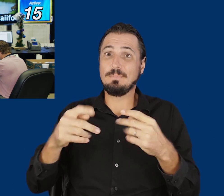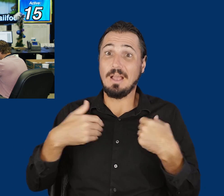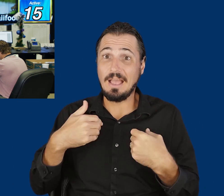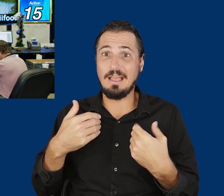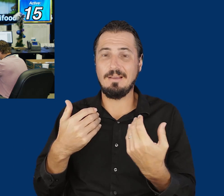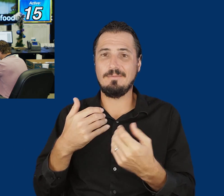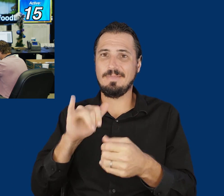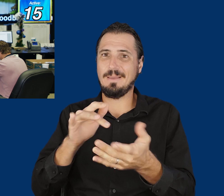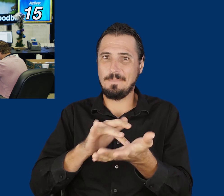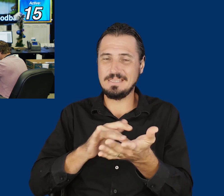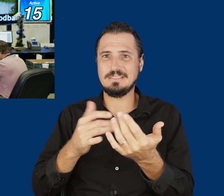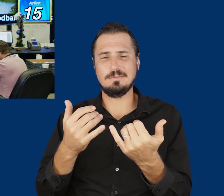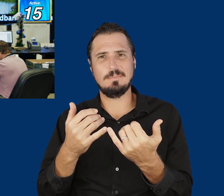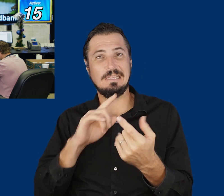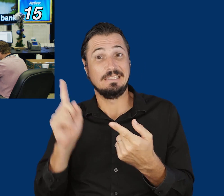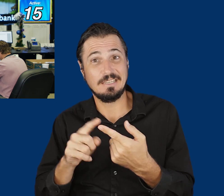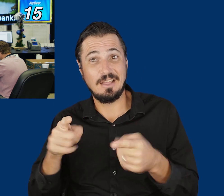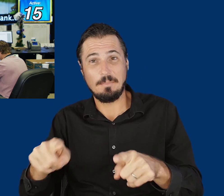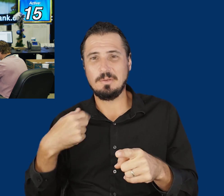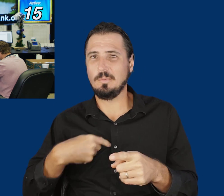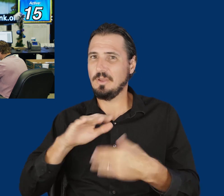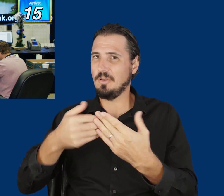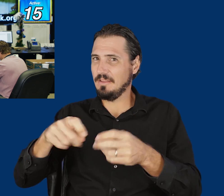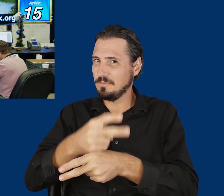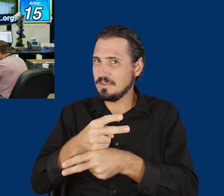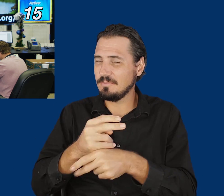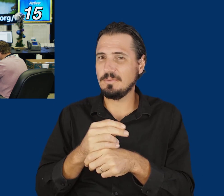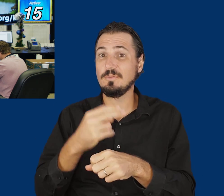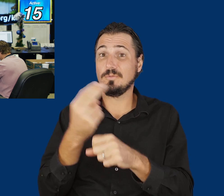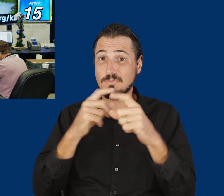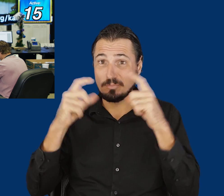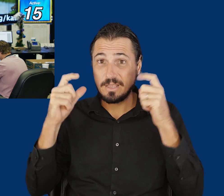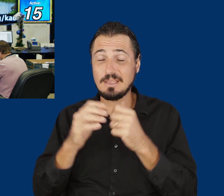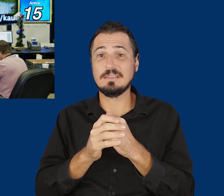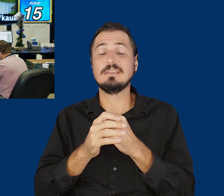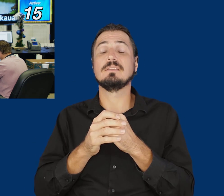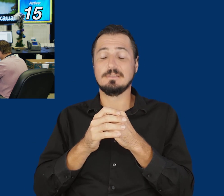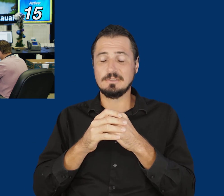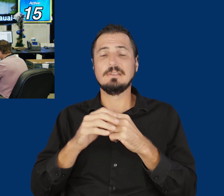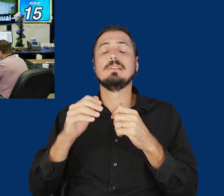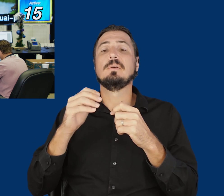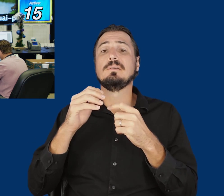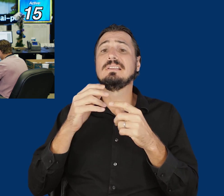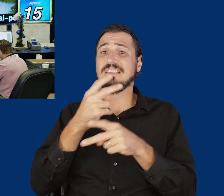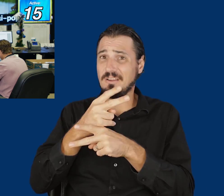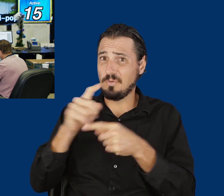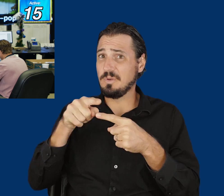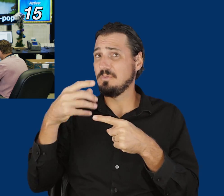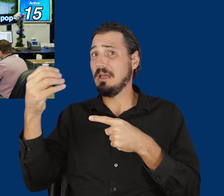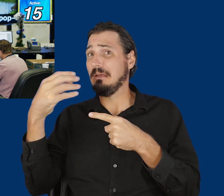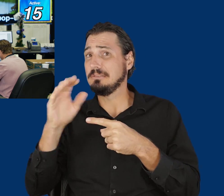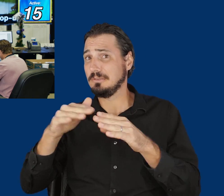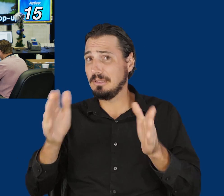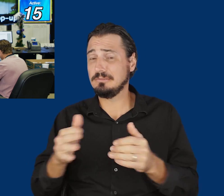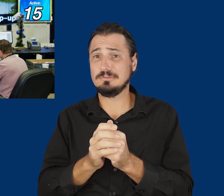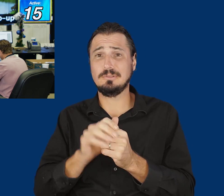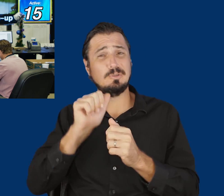wear your mask any time you are outside your home, keep appropriate distance, avoid large gatherings, and limit your holiday travel. Thank you.